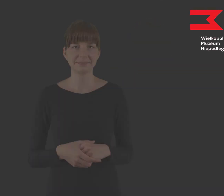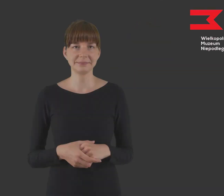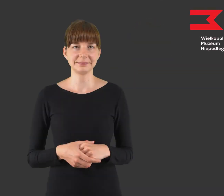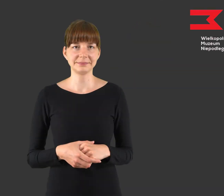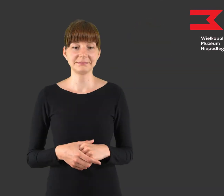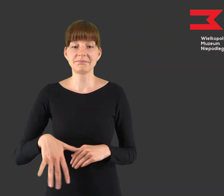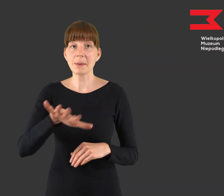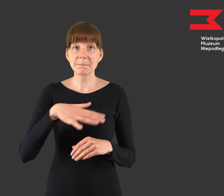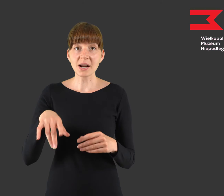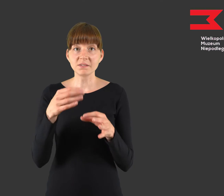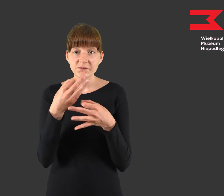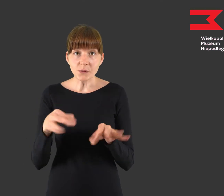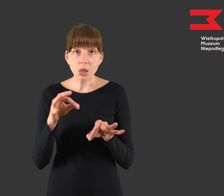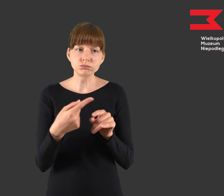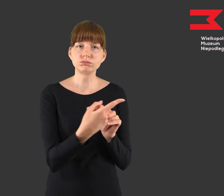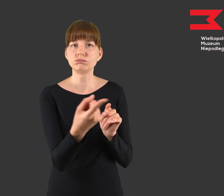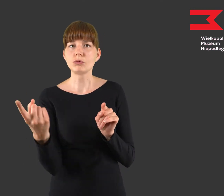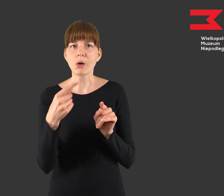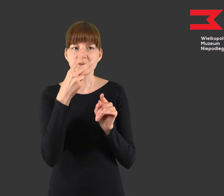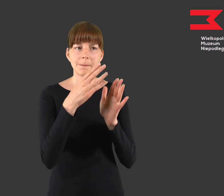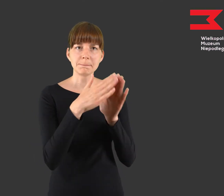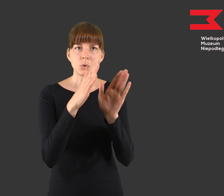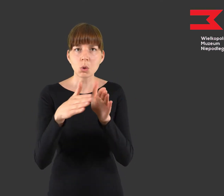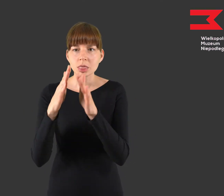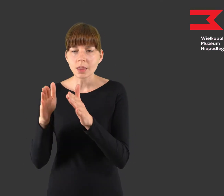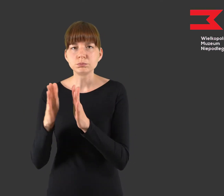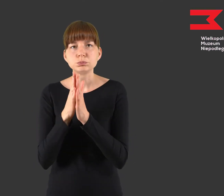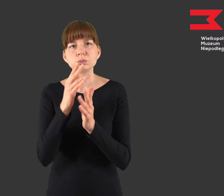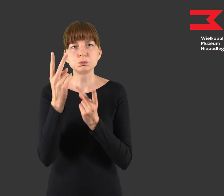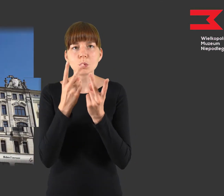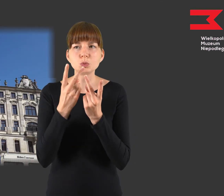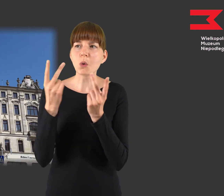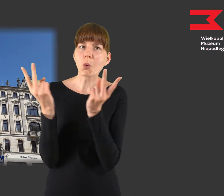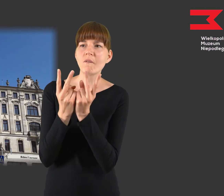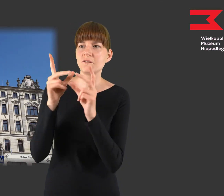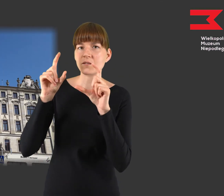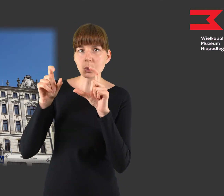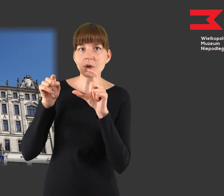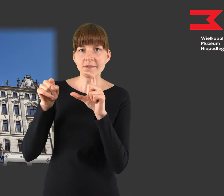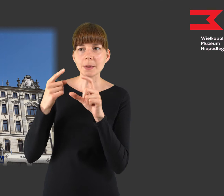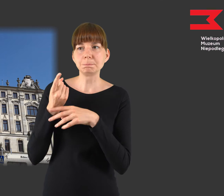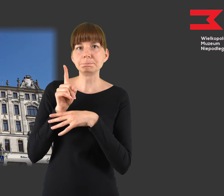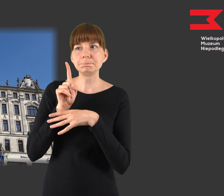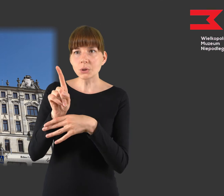Wokół Placu Wolności znajduje się wiele budynków. Odszukaj ten, który widać na fotografii i podejdź do niego.